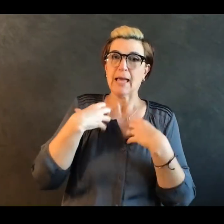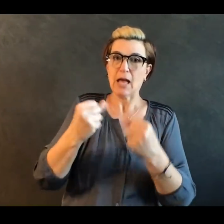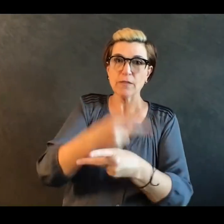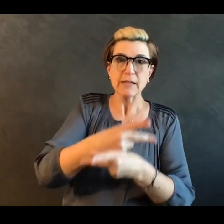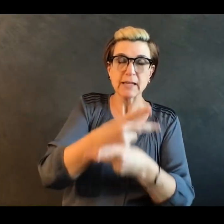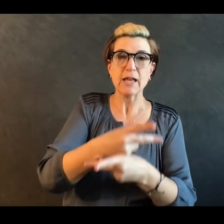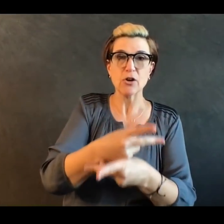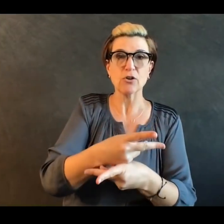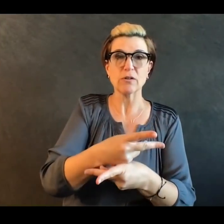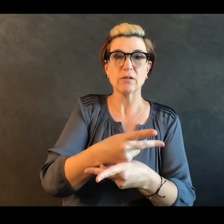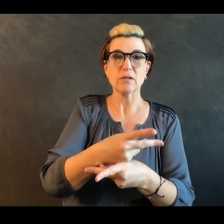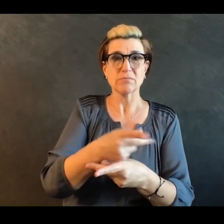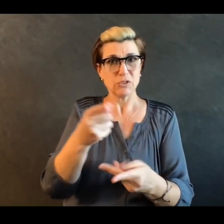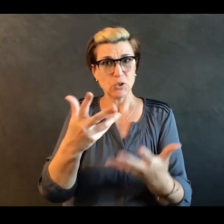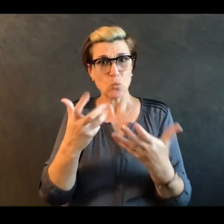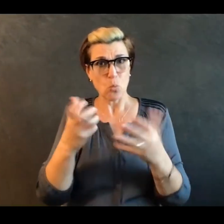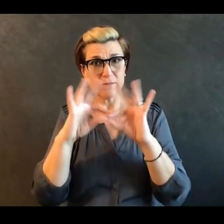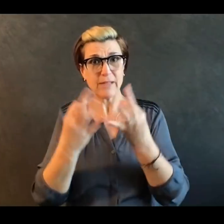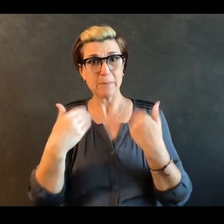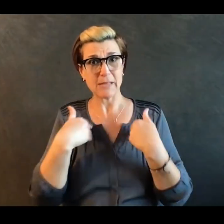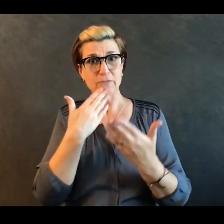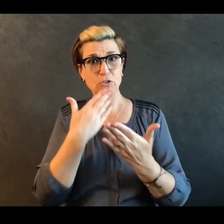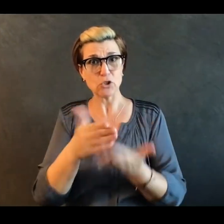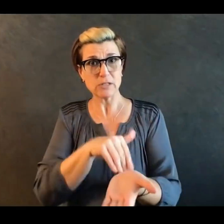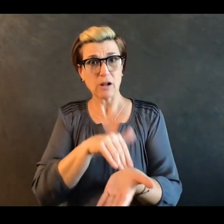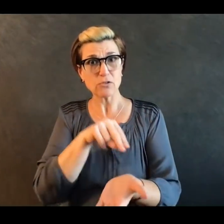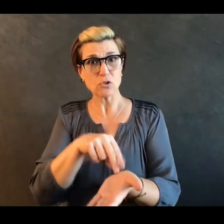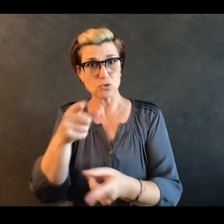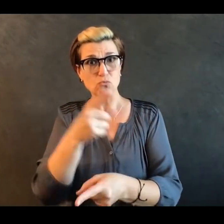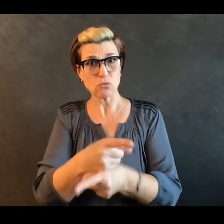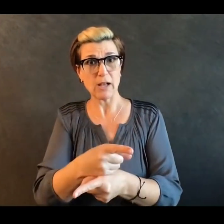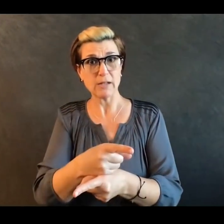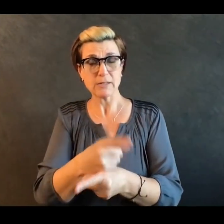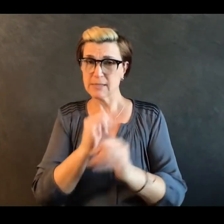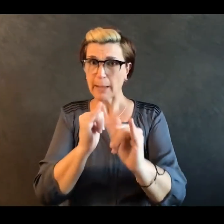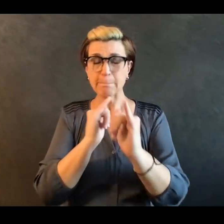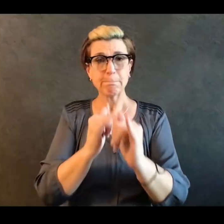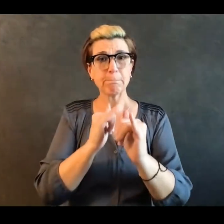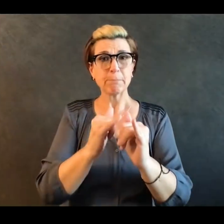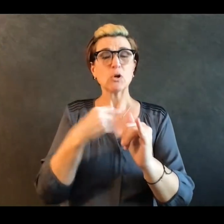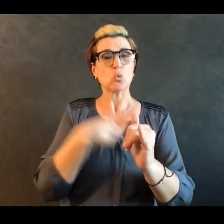professionals in the world we're saving lives and we're healing our land and so